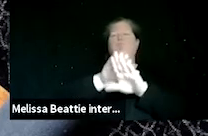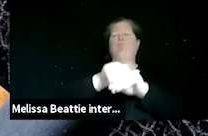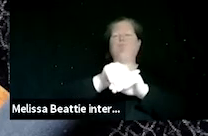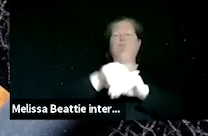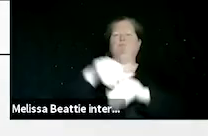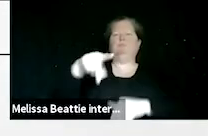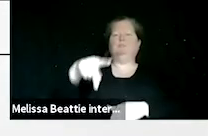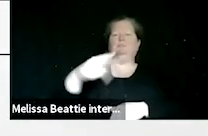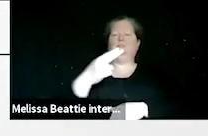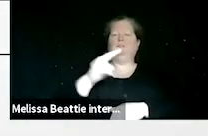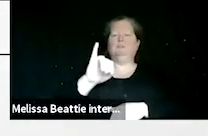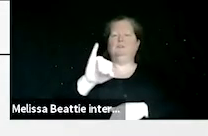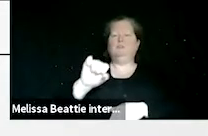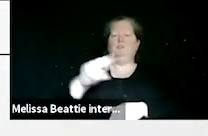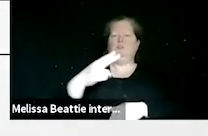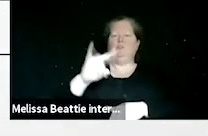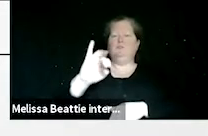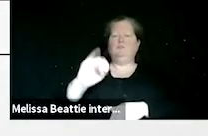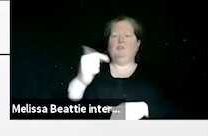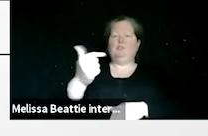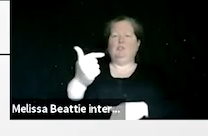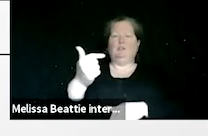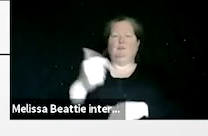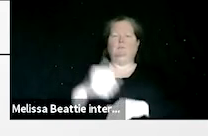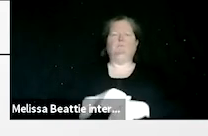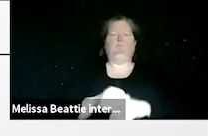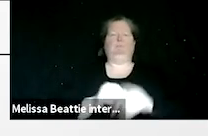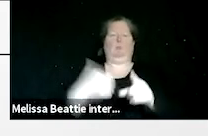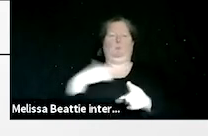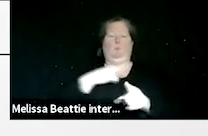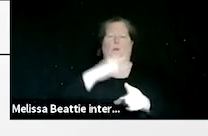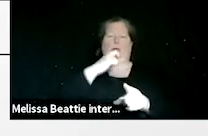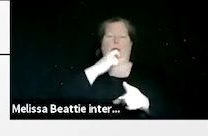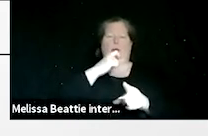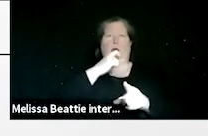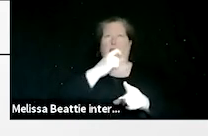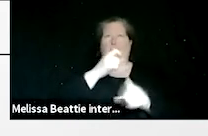Ben Woelk: So, this we did not we're not doing it. Currently, we made a conscious